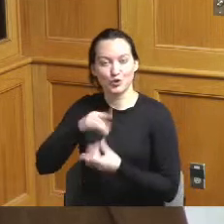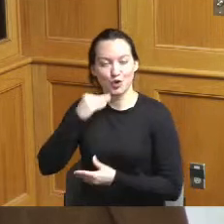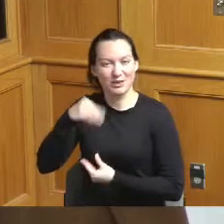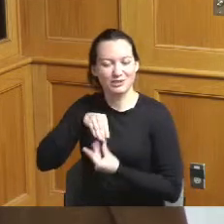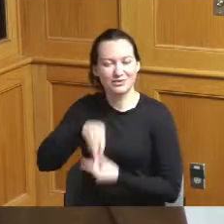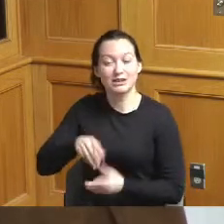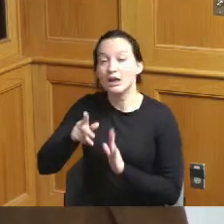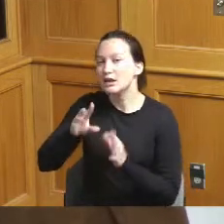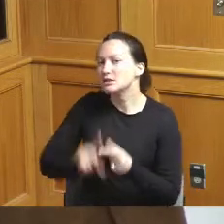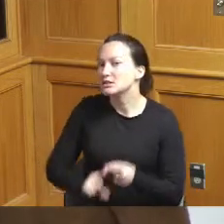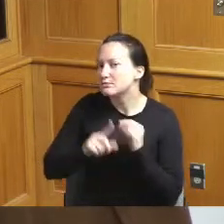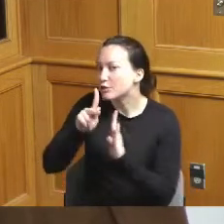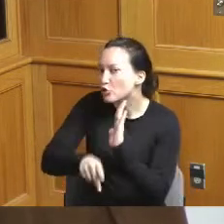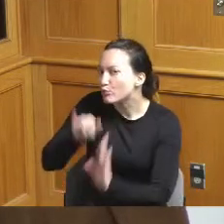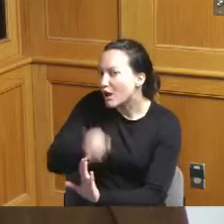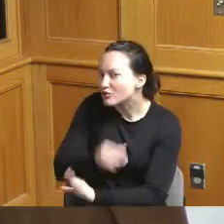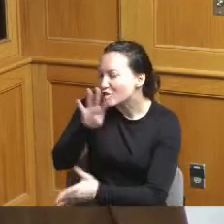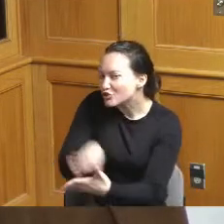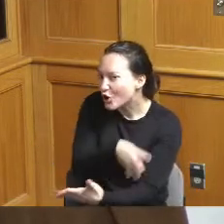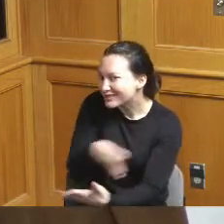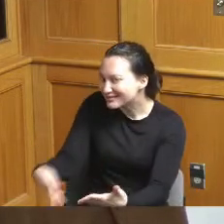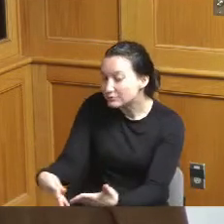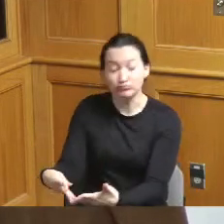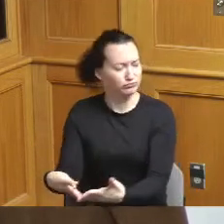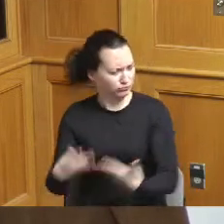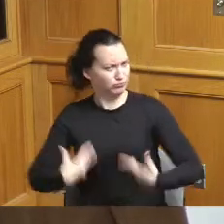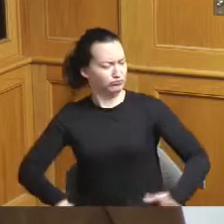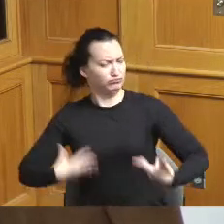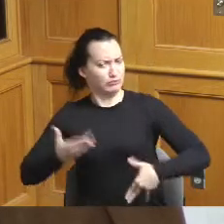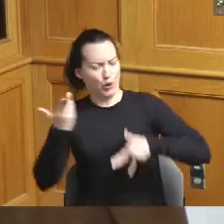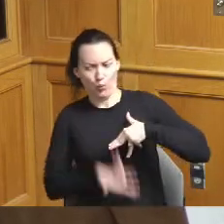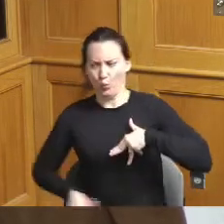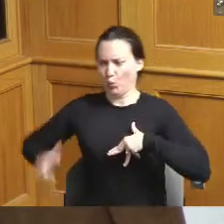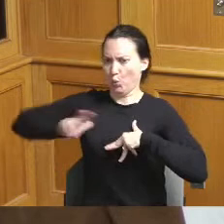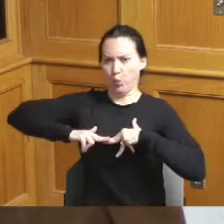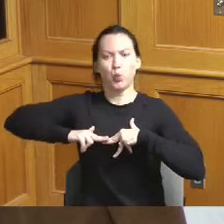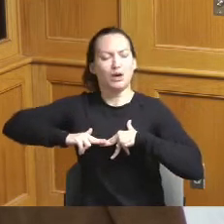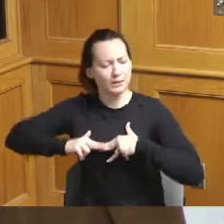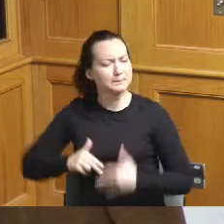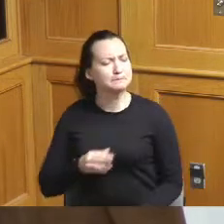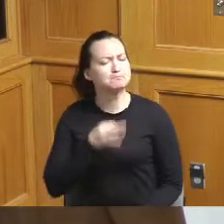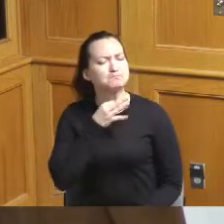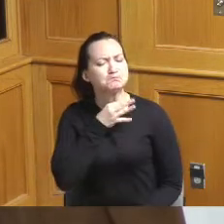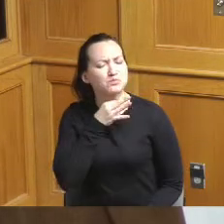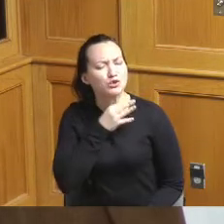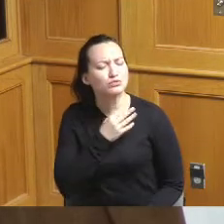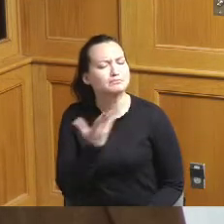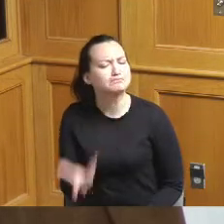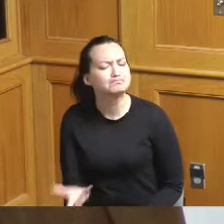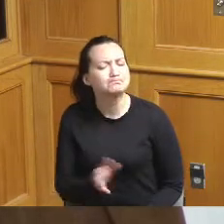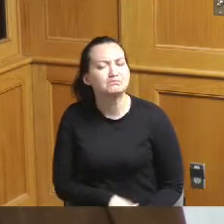projects chart which is a significant increase there and so I'm just wondering the positions